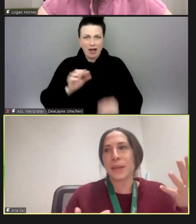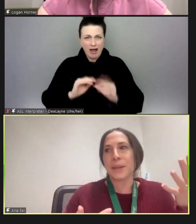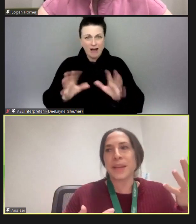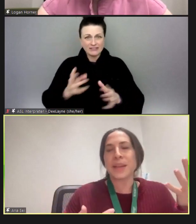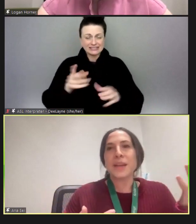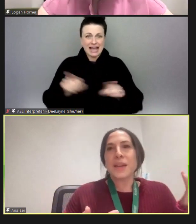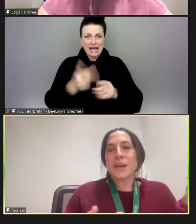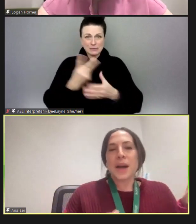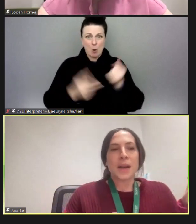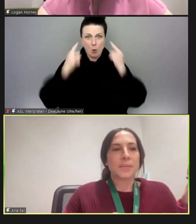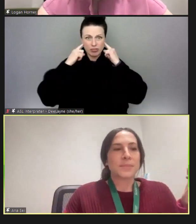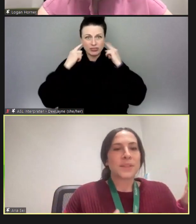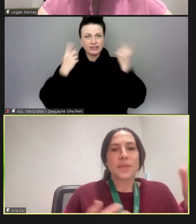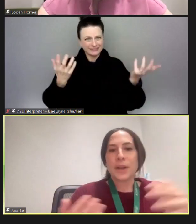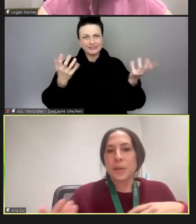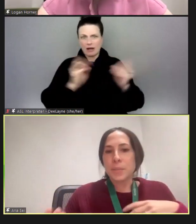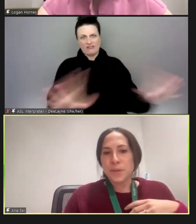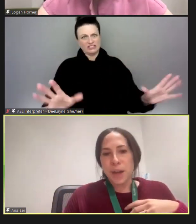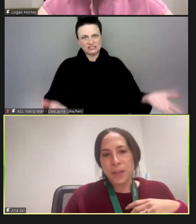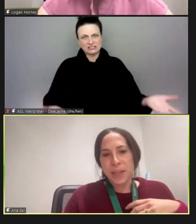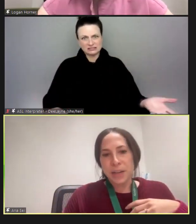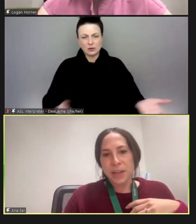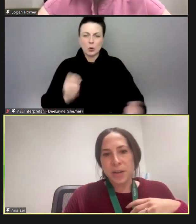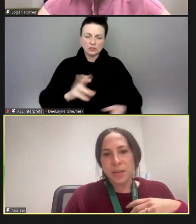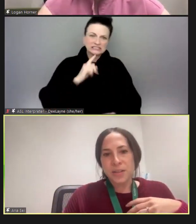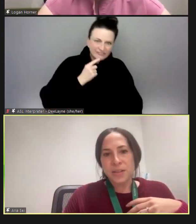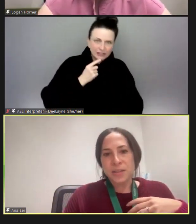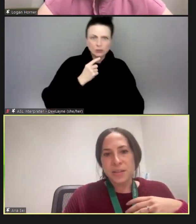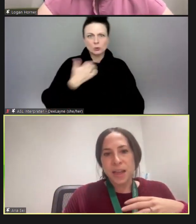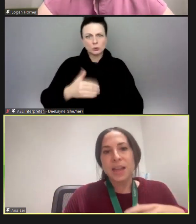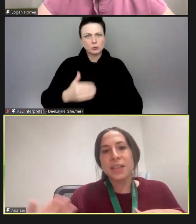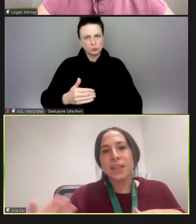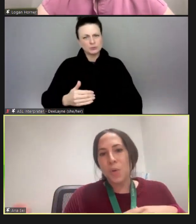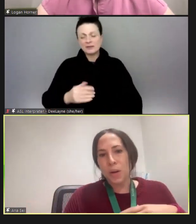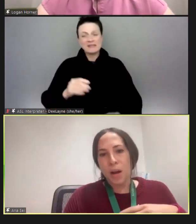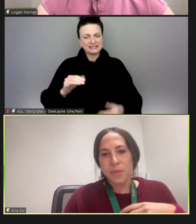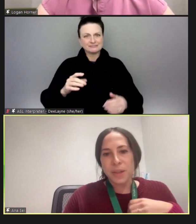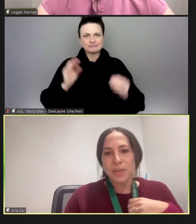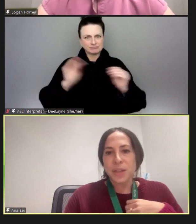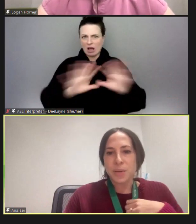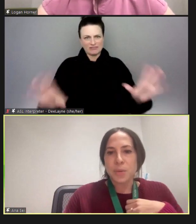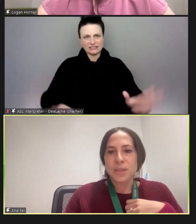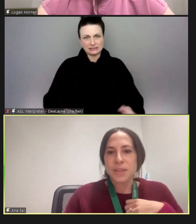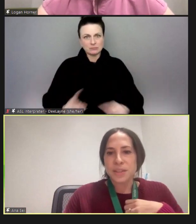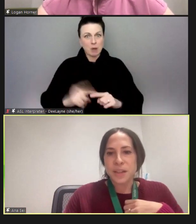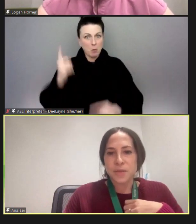maybe um severe to profound hearing loss